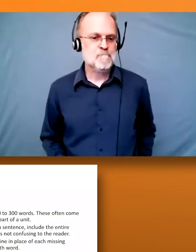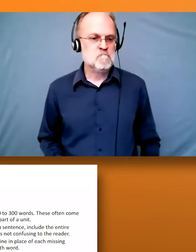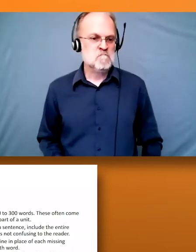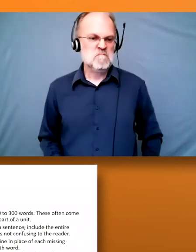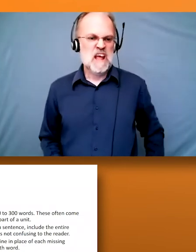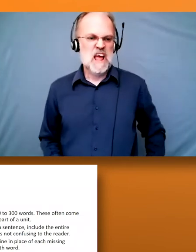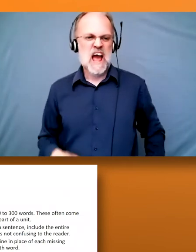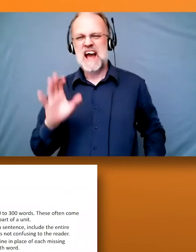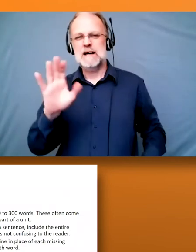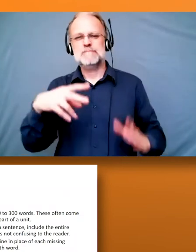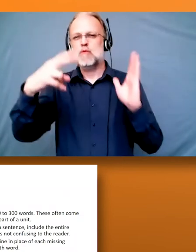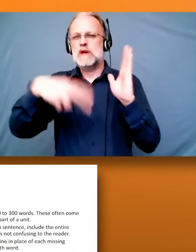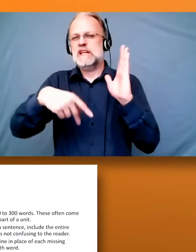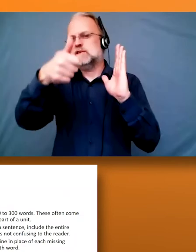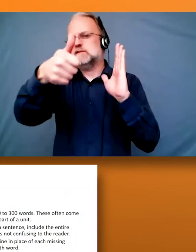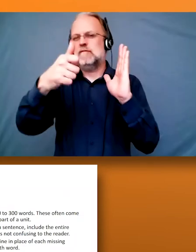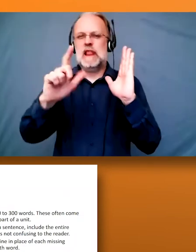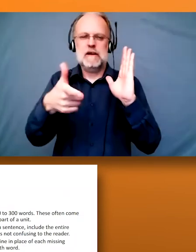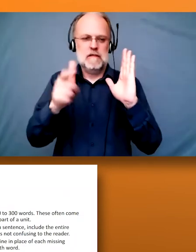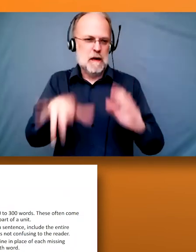And you can read that for yourself later.